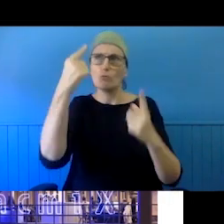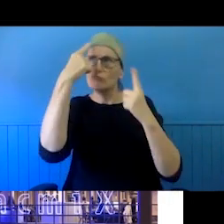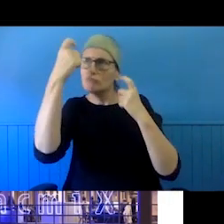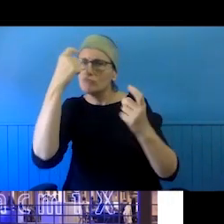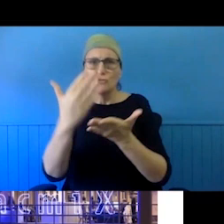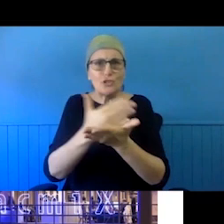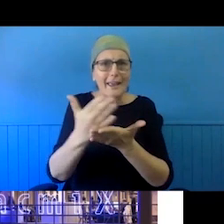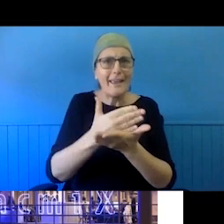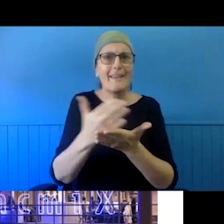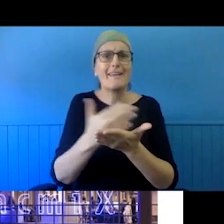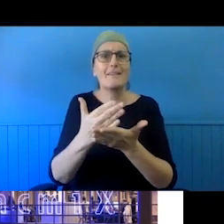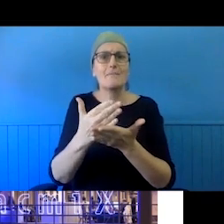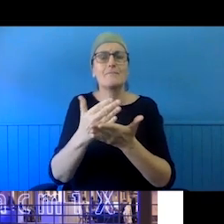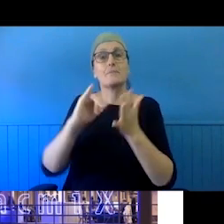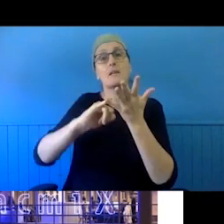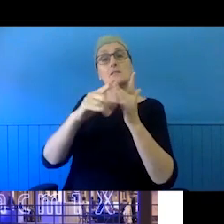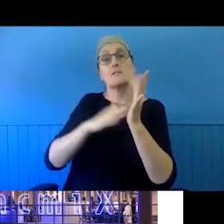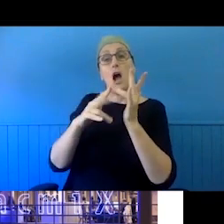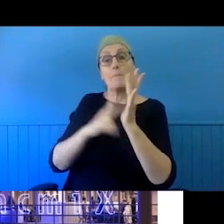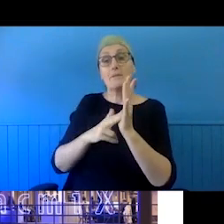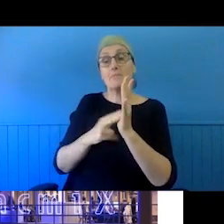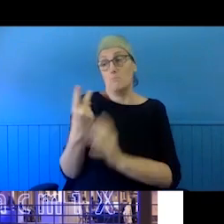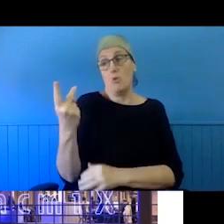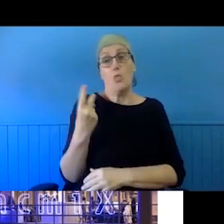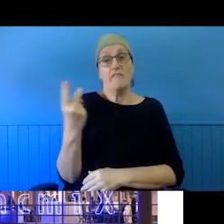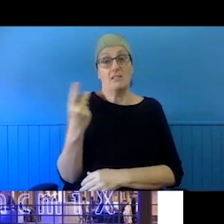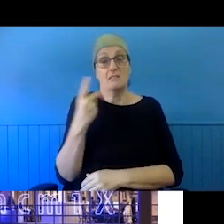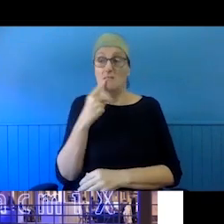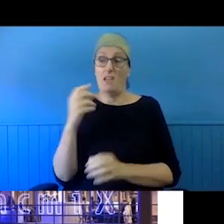with me, so he'll try and respond to some of those in the chat, and we'll